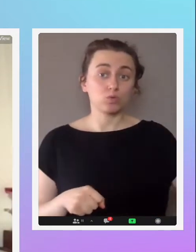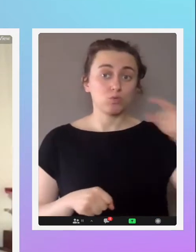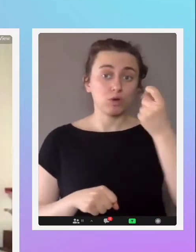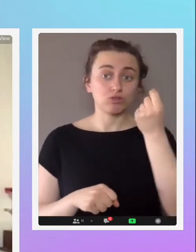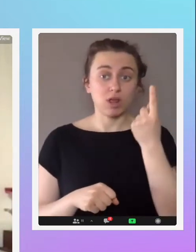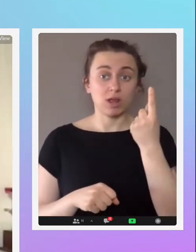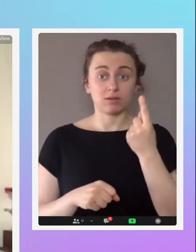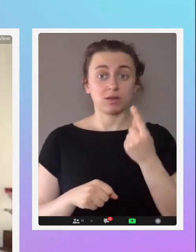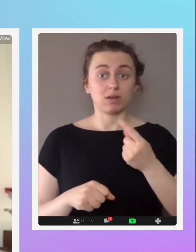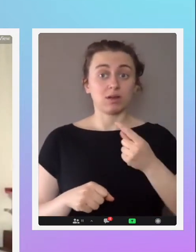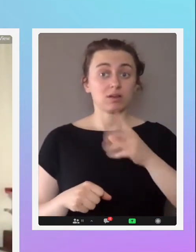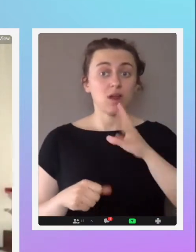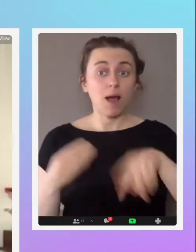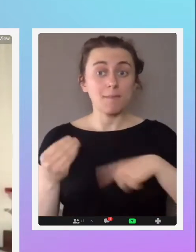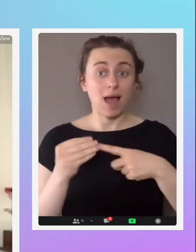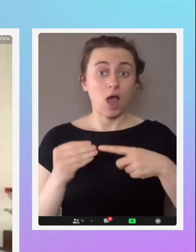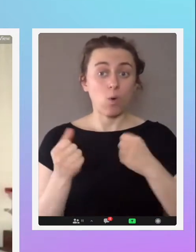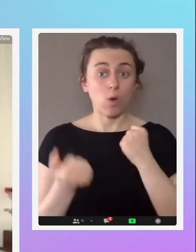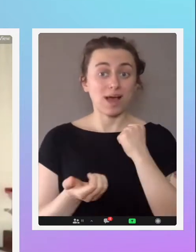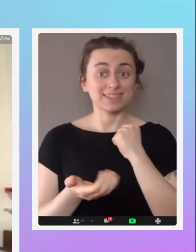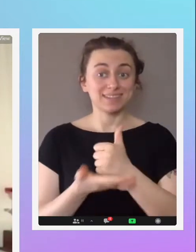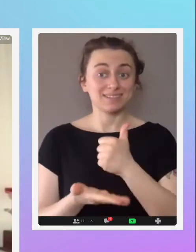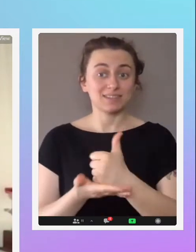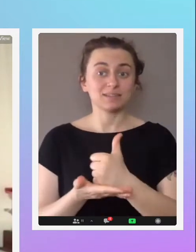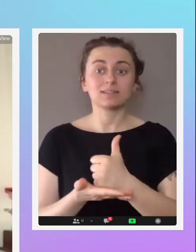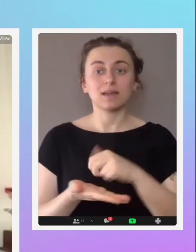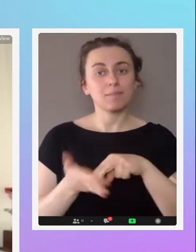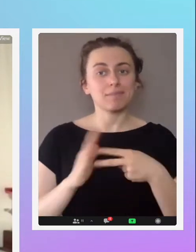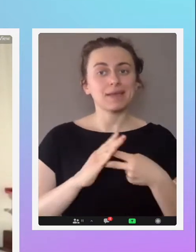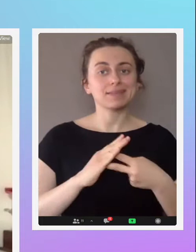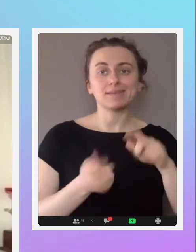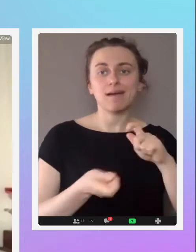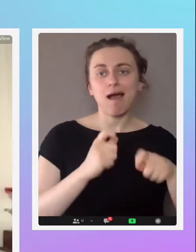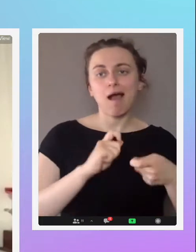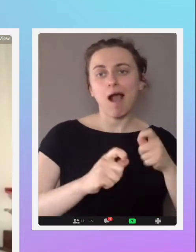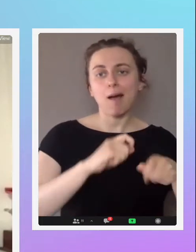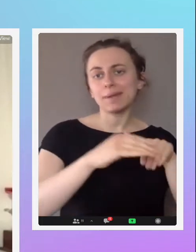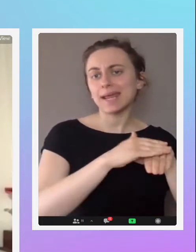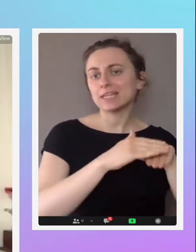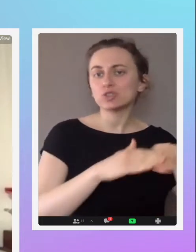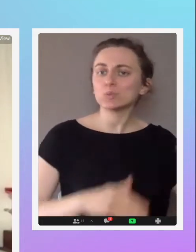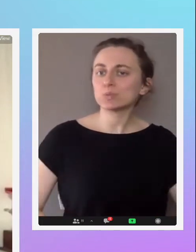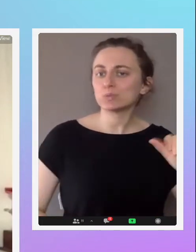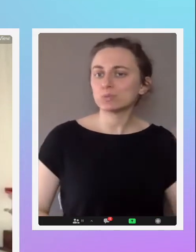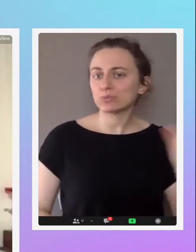I'm also thinking of accommodation, which simply means thinking about how one interacts